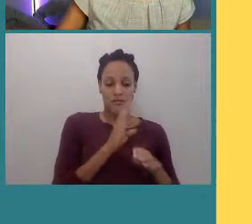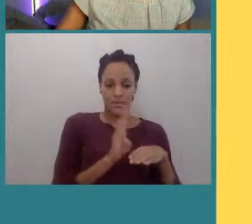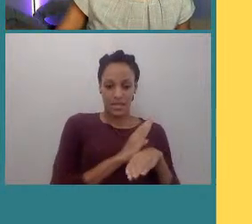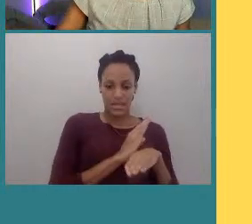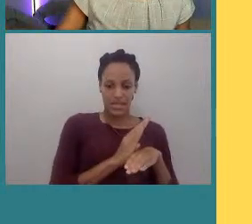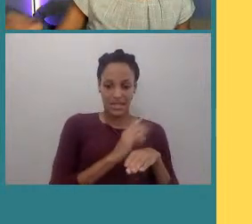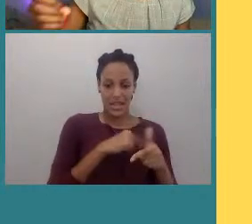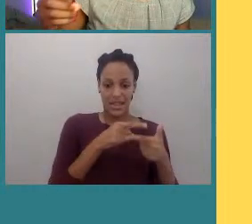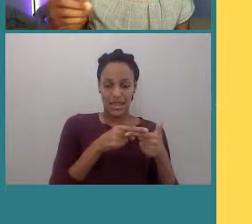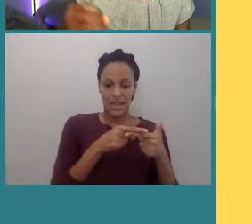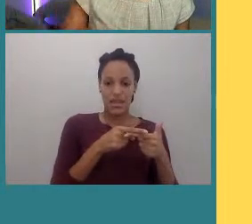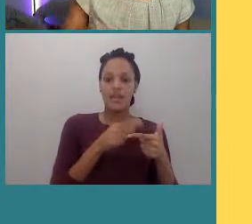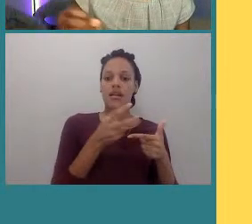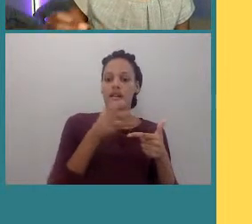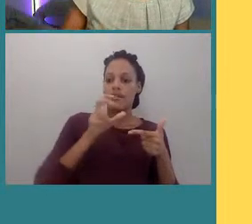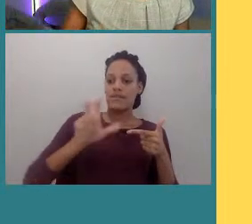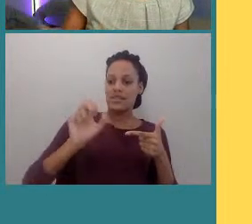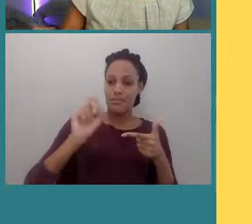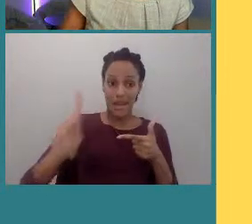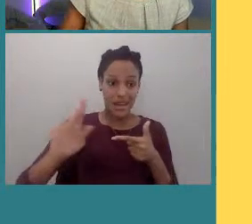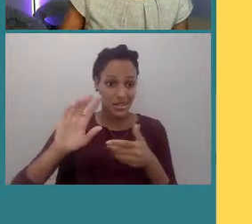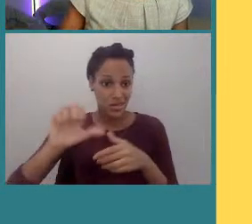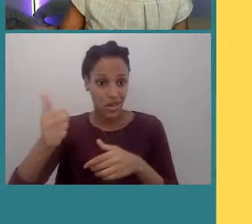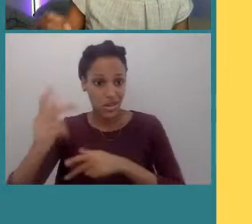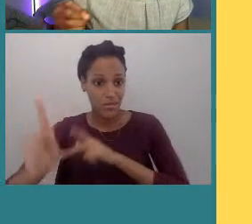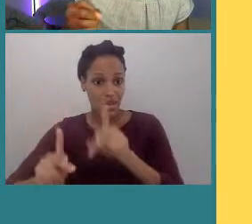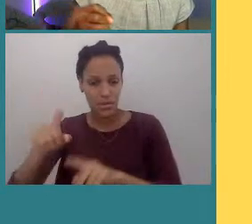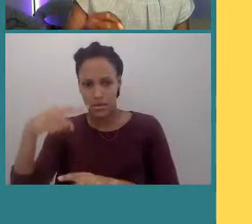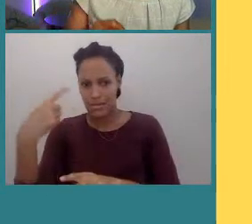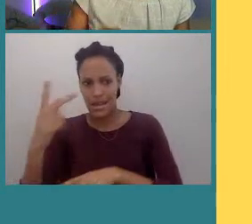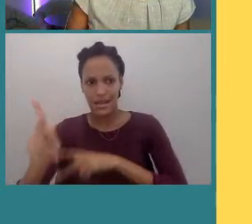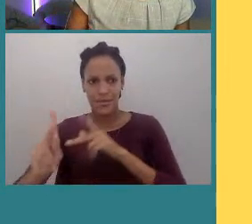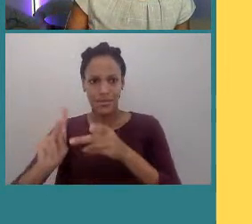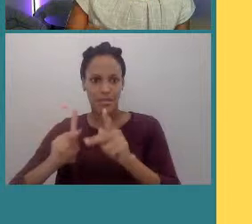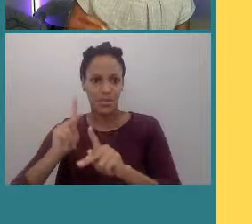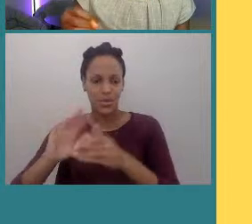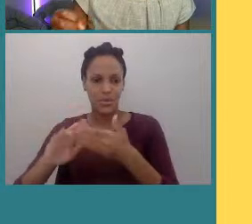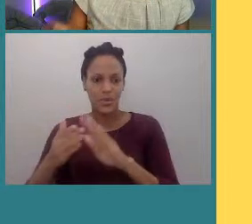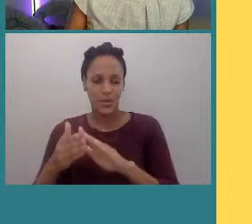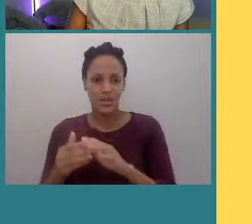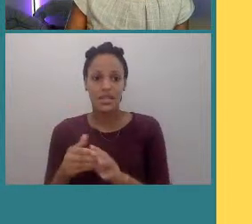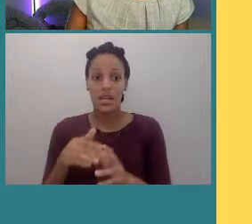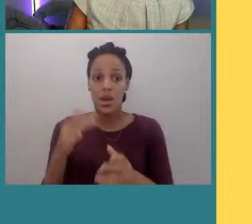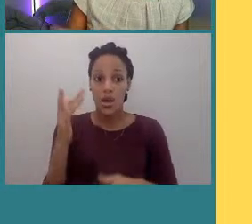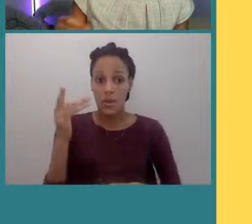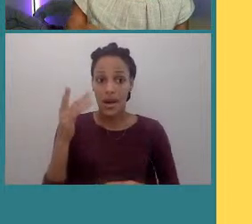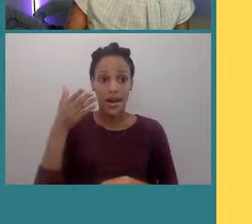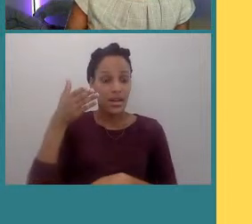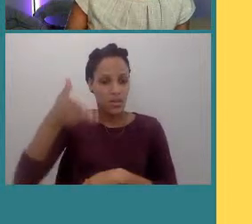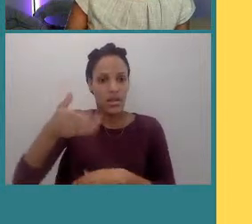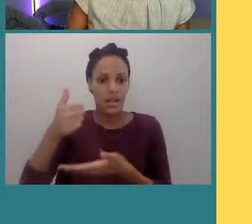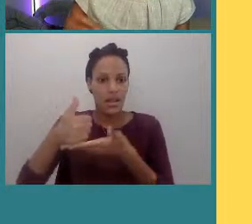look like you, the ironic thing about this is that it is going to help your career grow